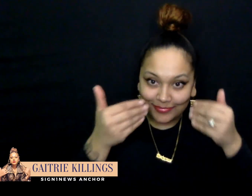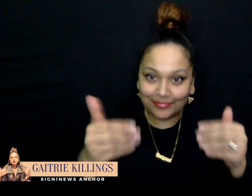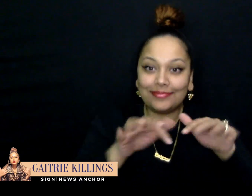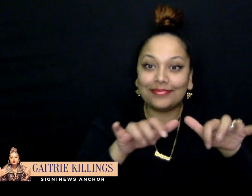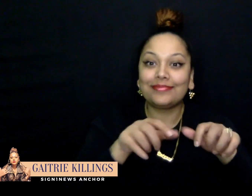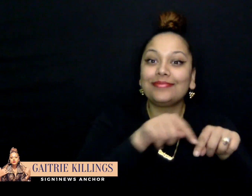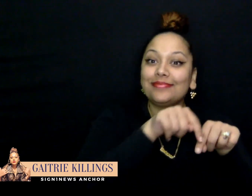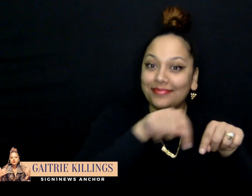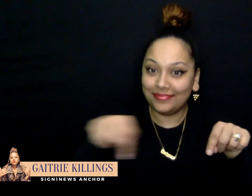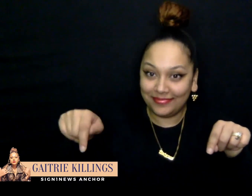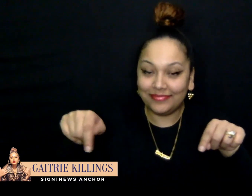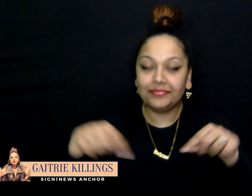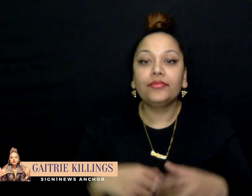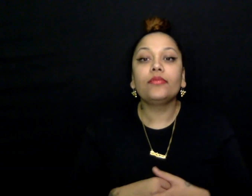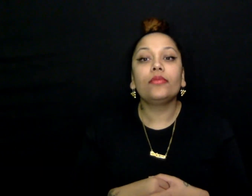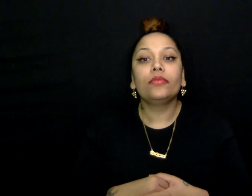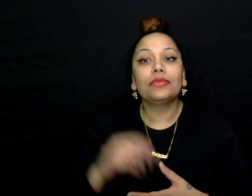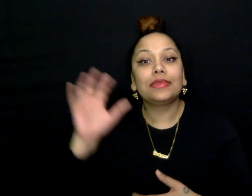he has made remarkable Improvement.